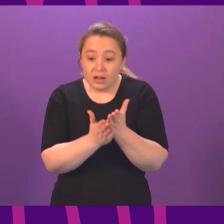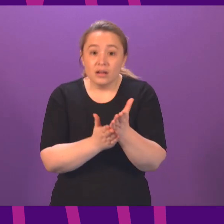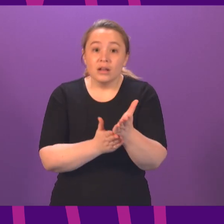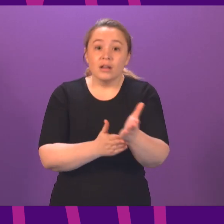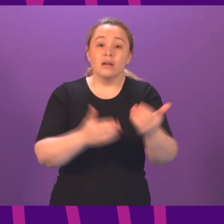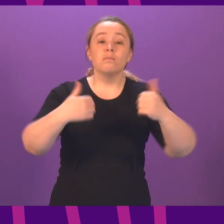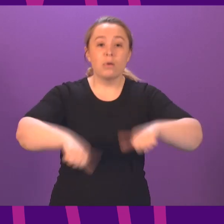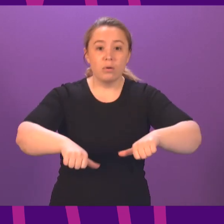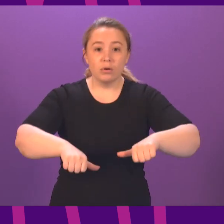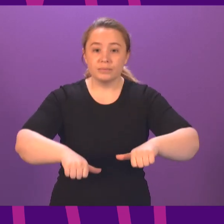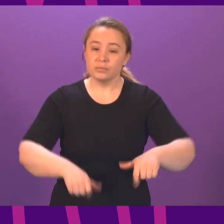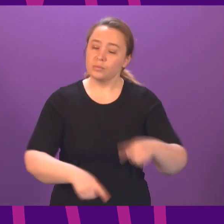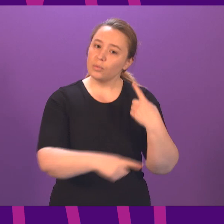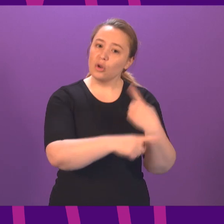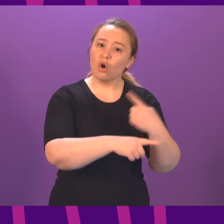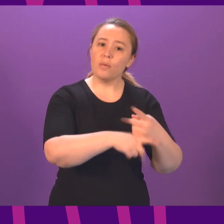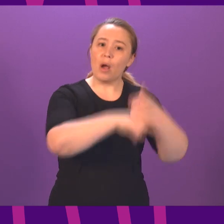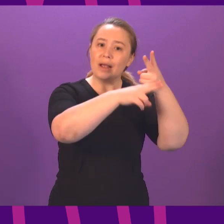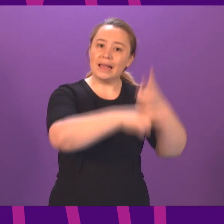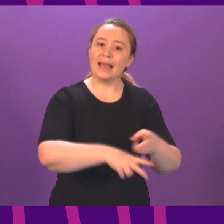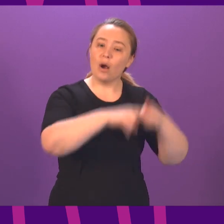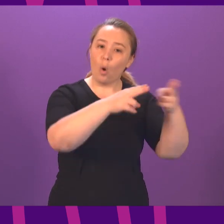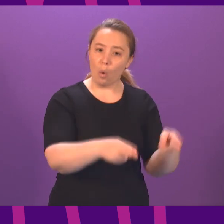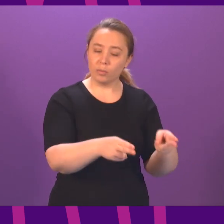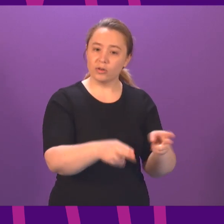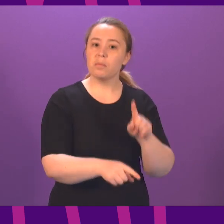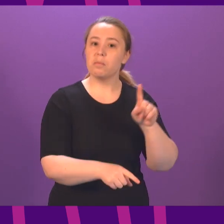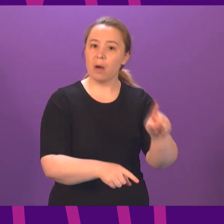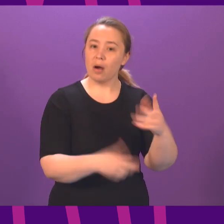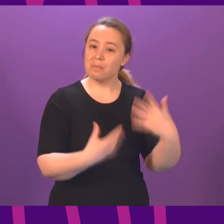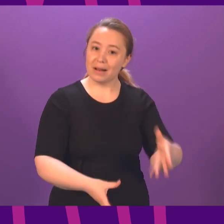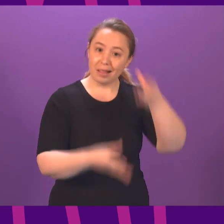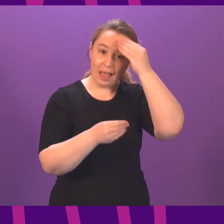Jackie Baillie talks about care homes. Because we learned the lessons from care homes earlier